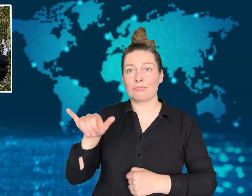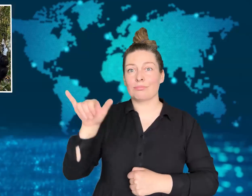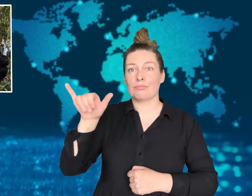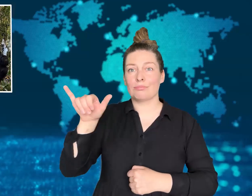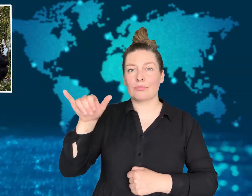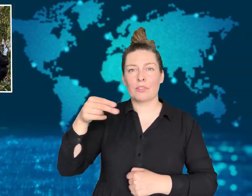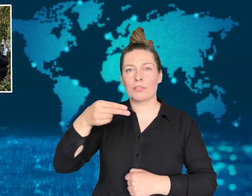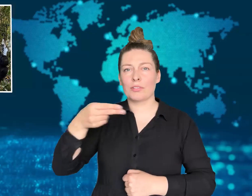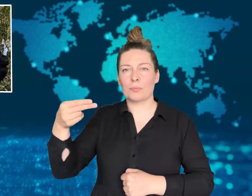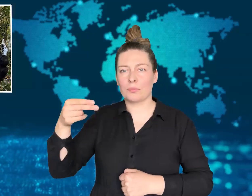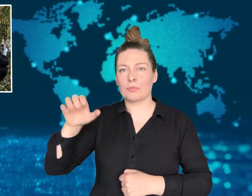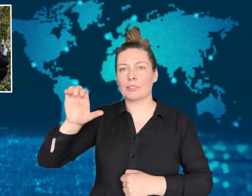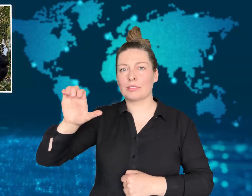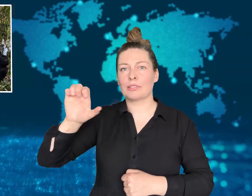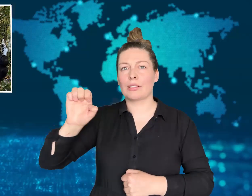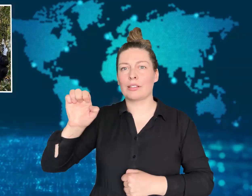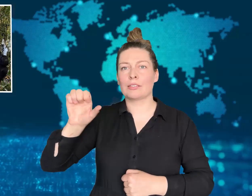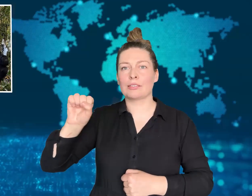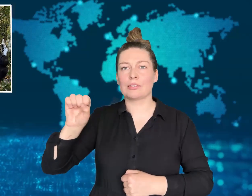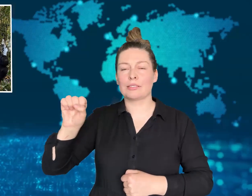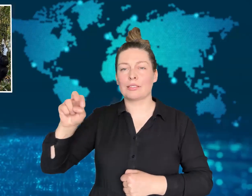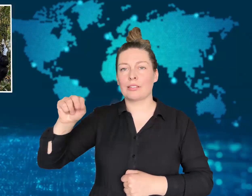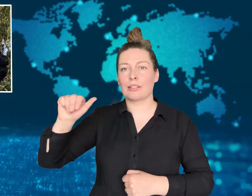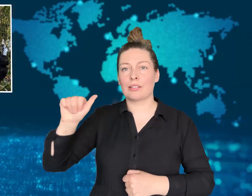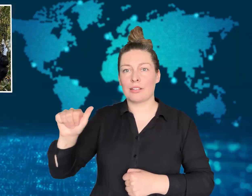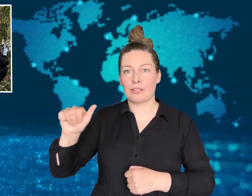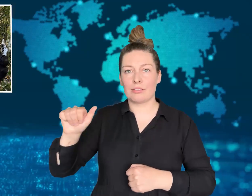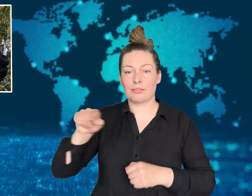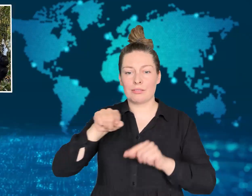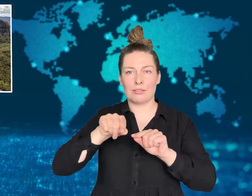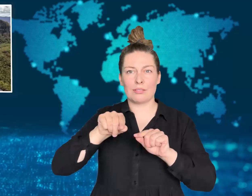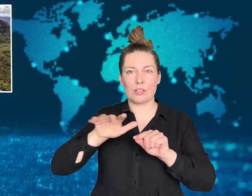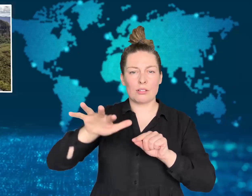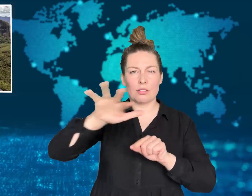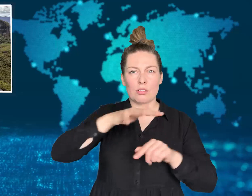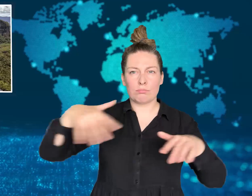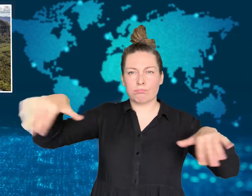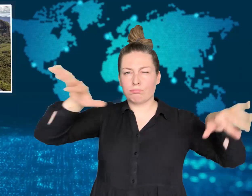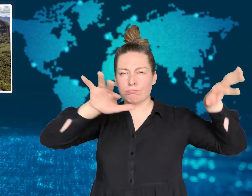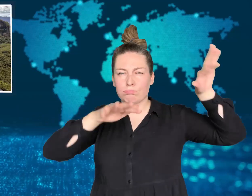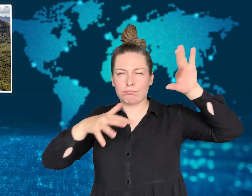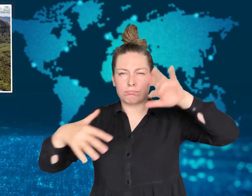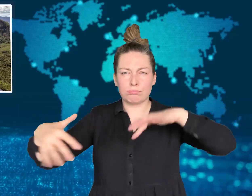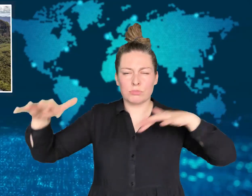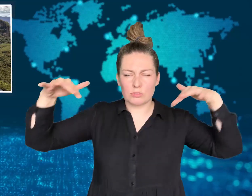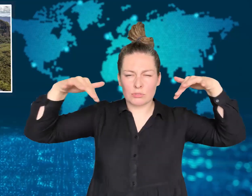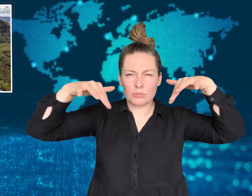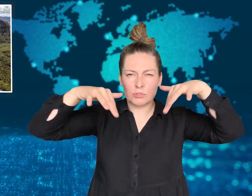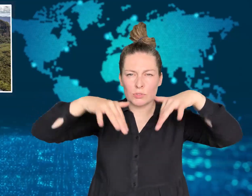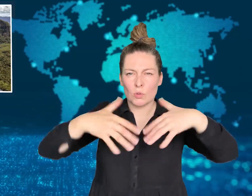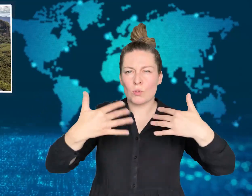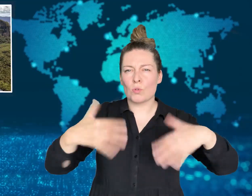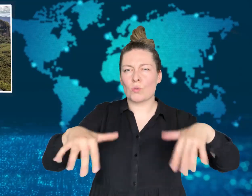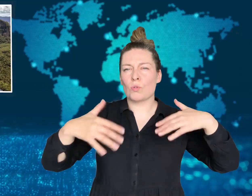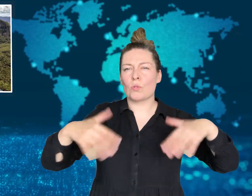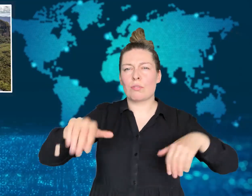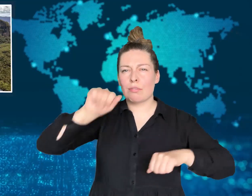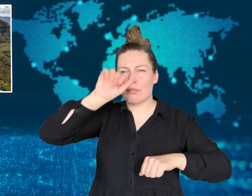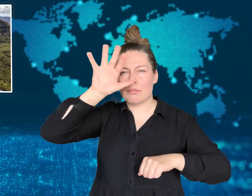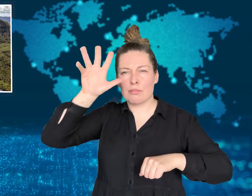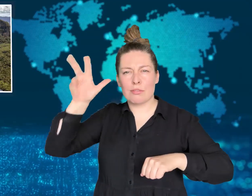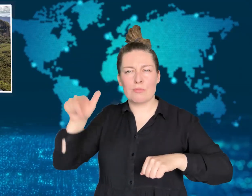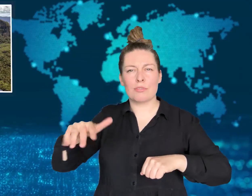in the Amazon jungle, to San Jose del Guaviare.